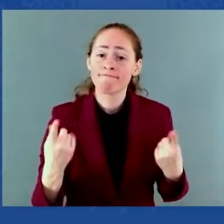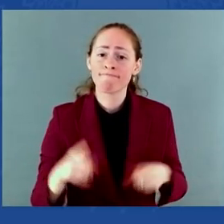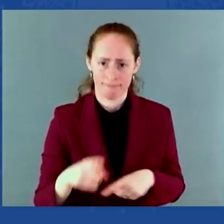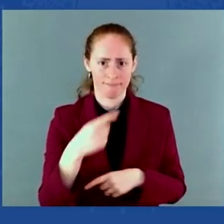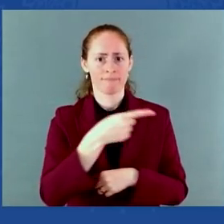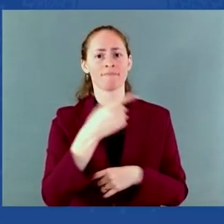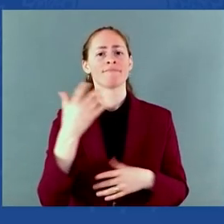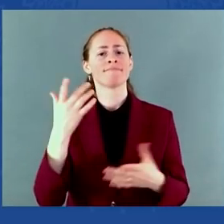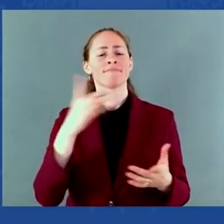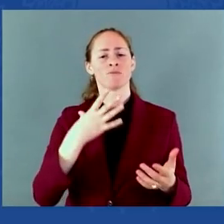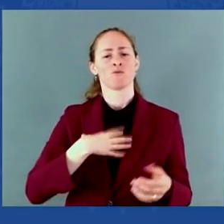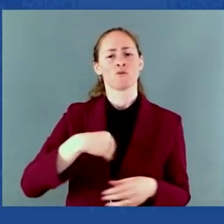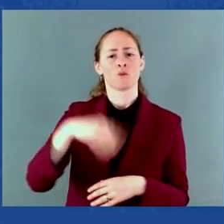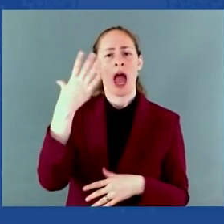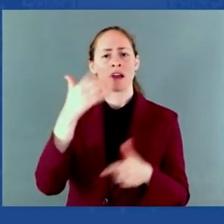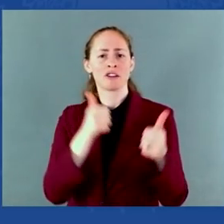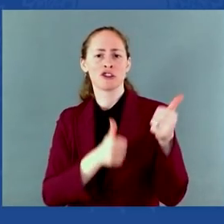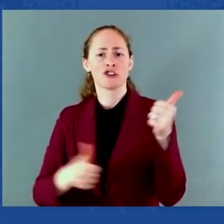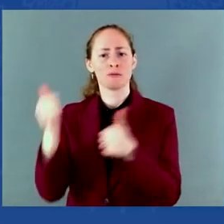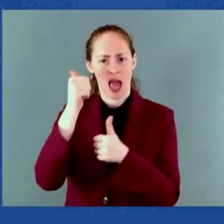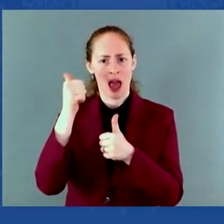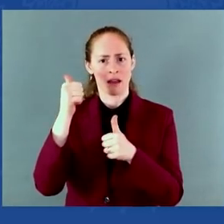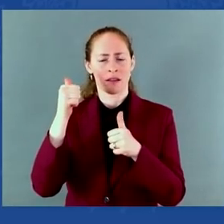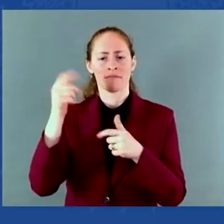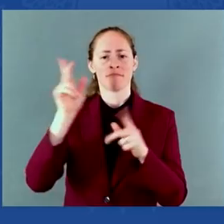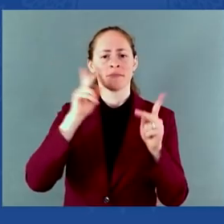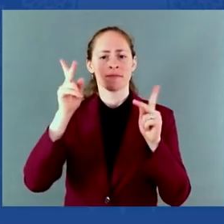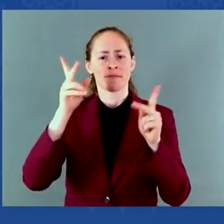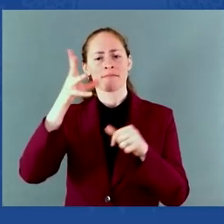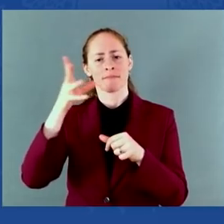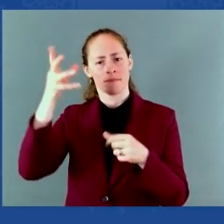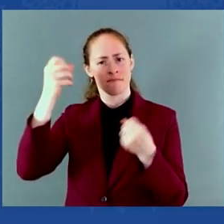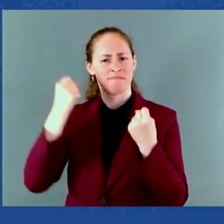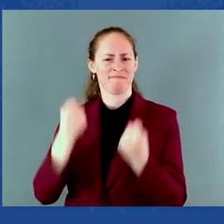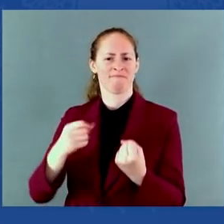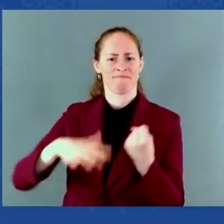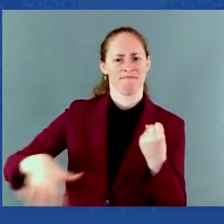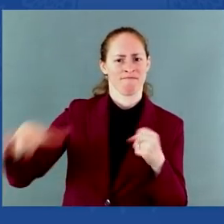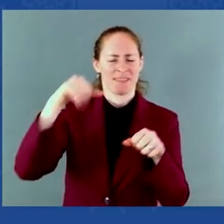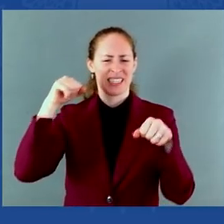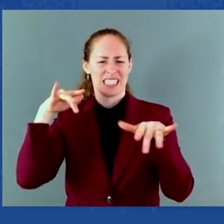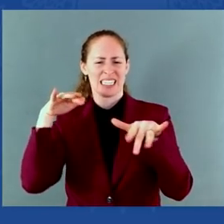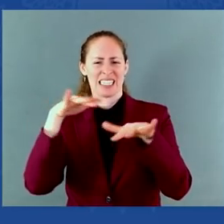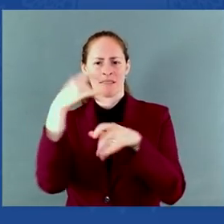But you know what else, what really angered me? Take a look at what's happened over the last 20 years.